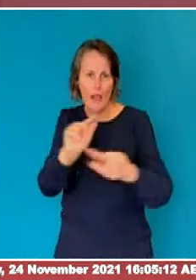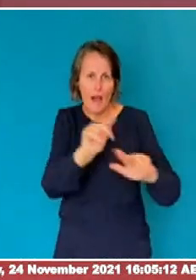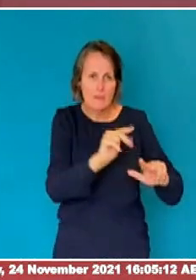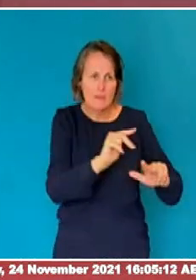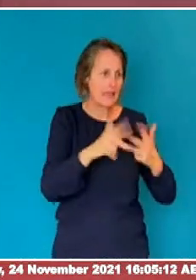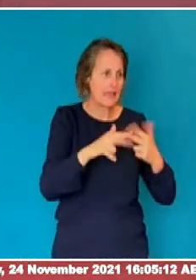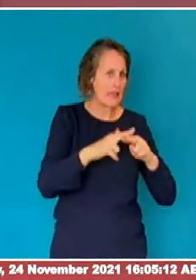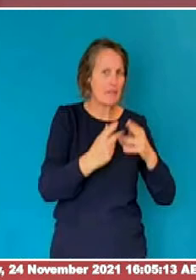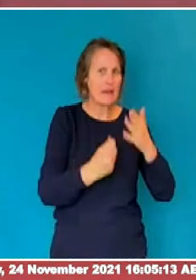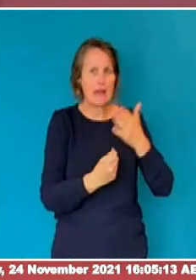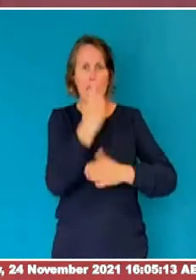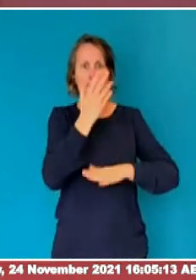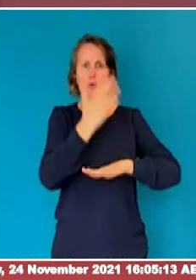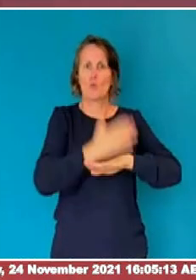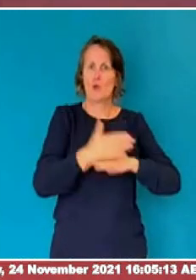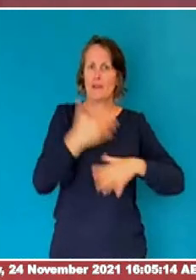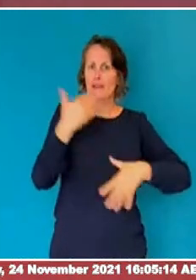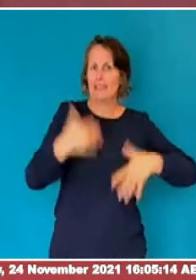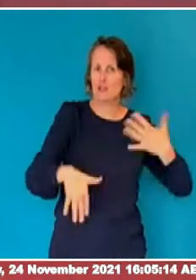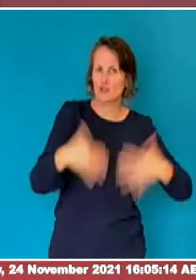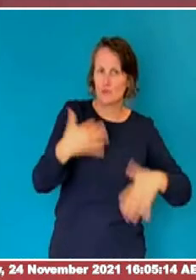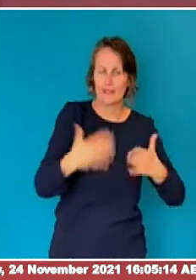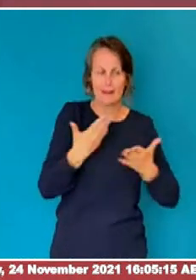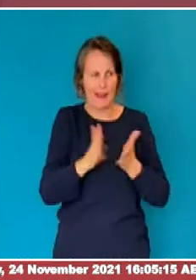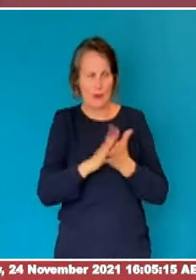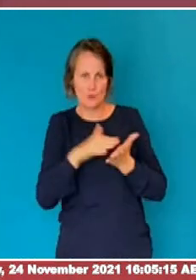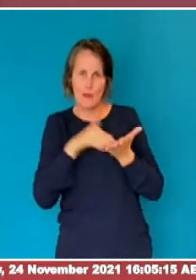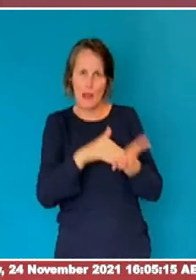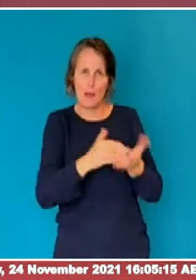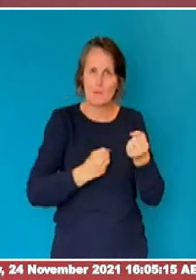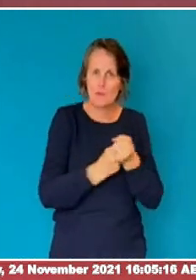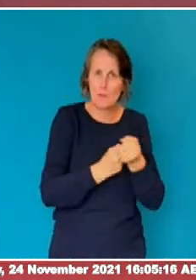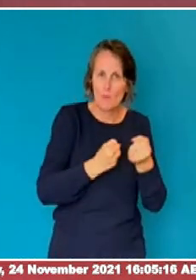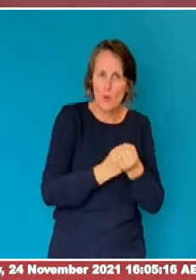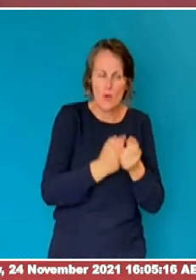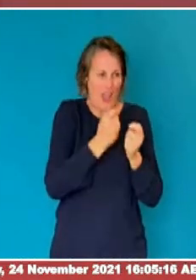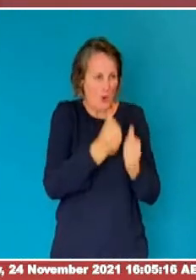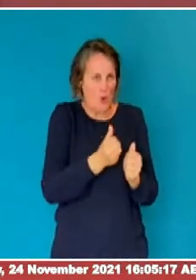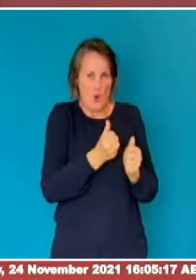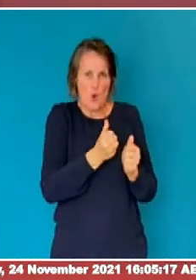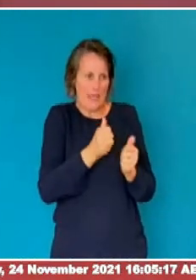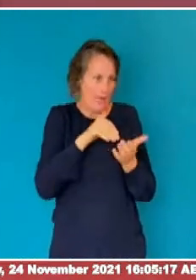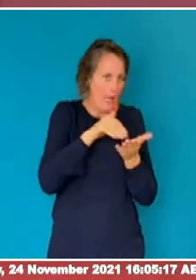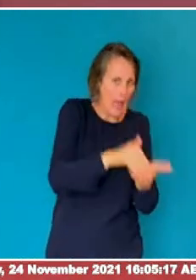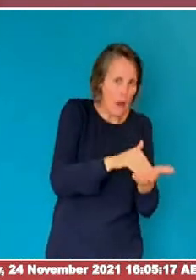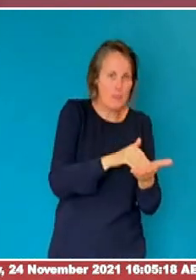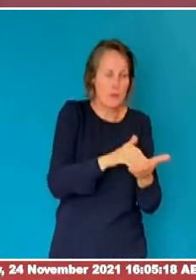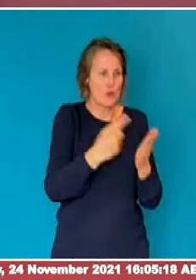workplace injury, so that is from --- that's early intervention, it's rehab, it's the